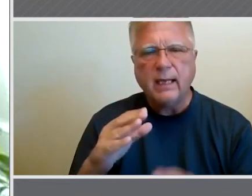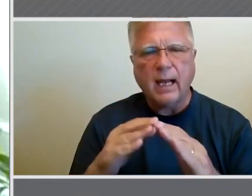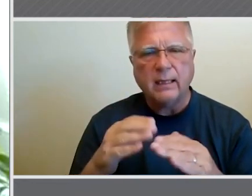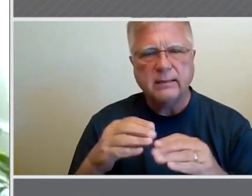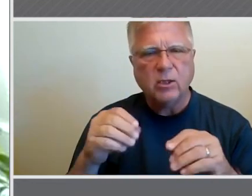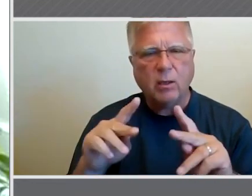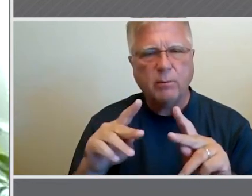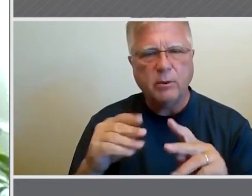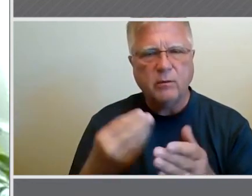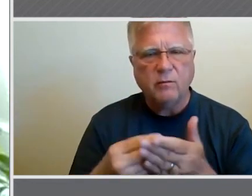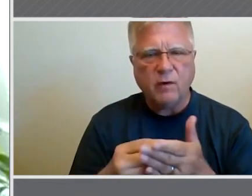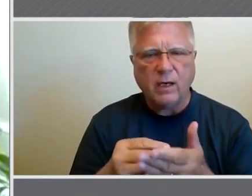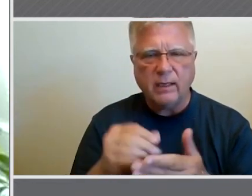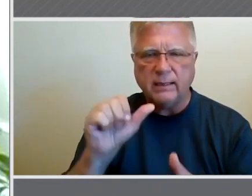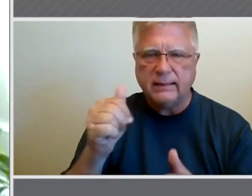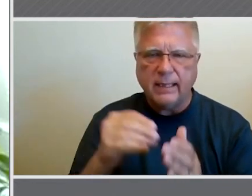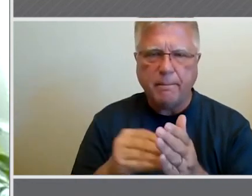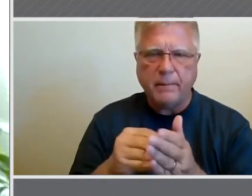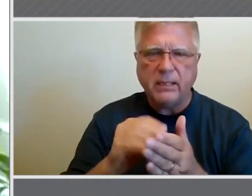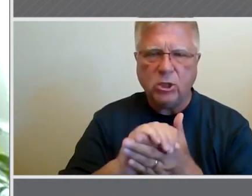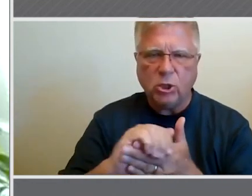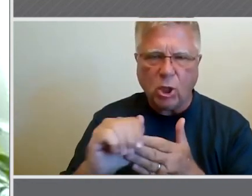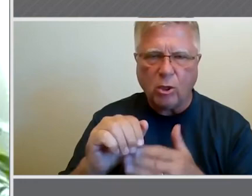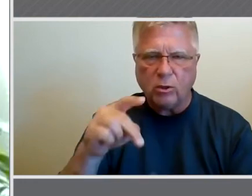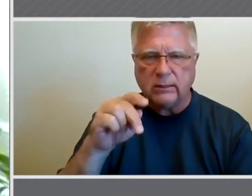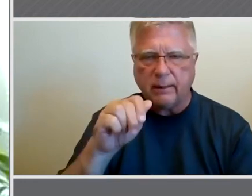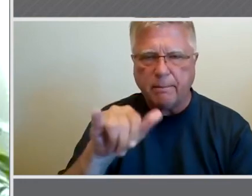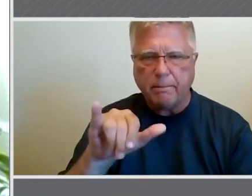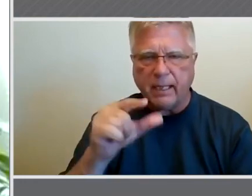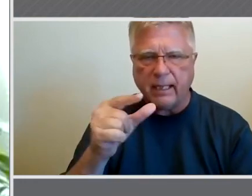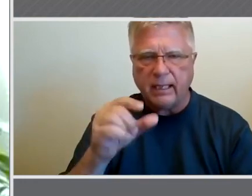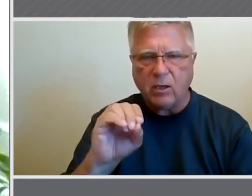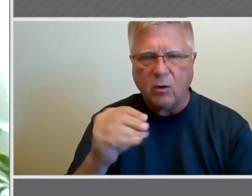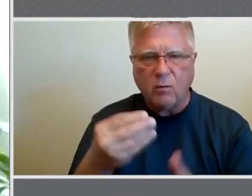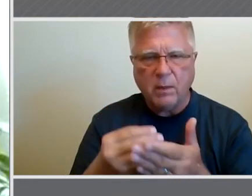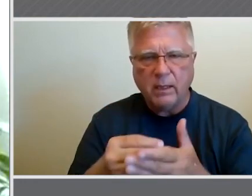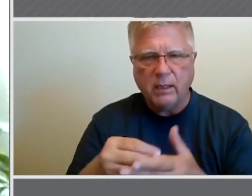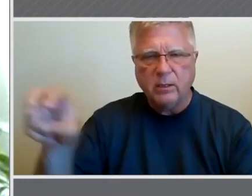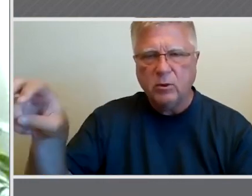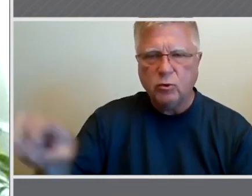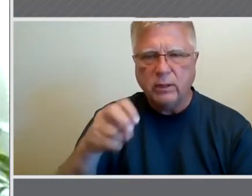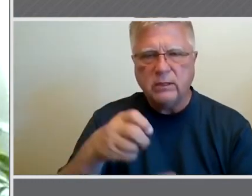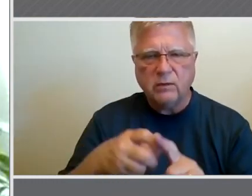It's $10 million in Pico funds that get transferred from the city budget each year to the housing